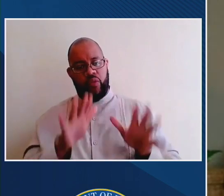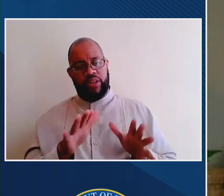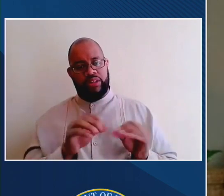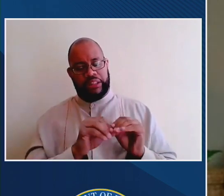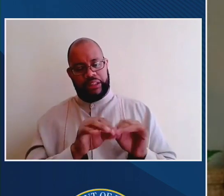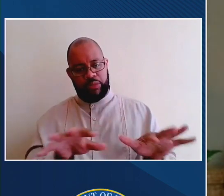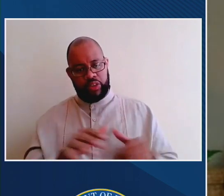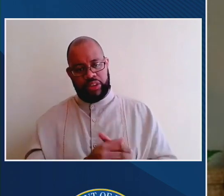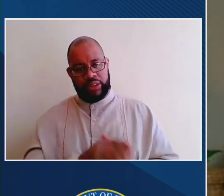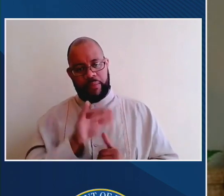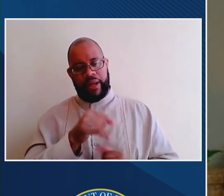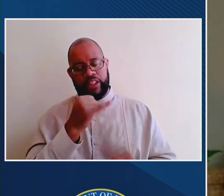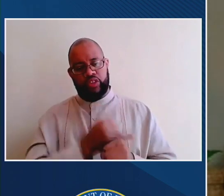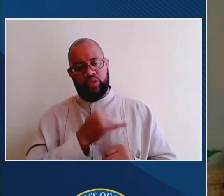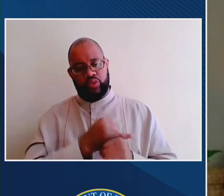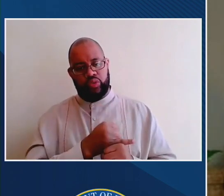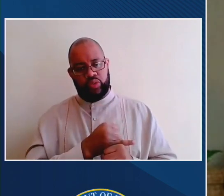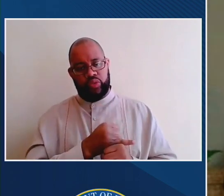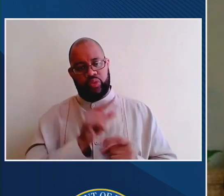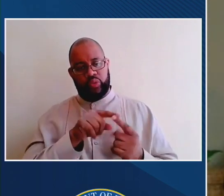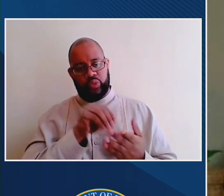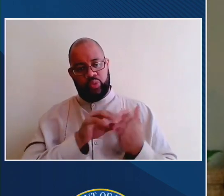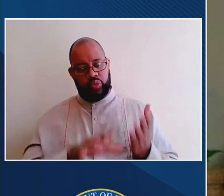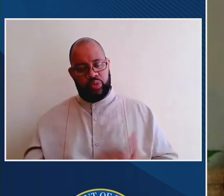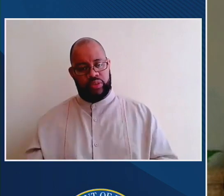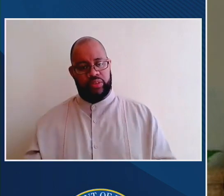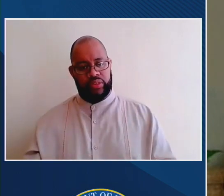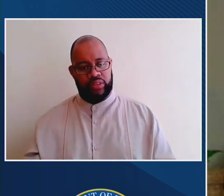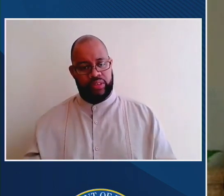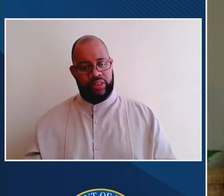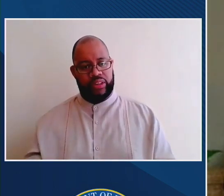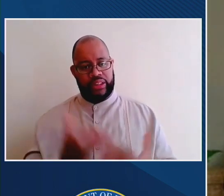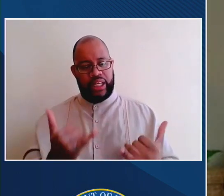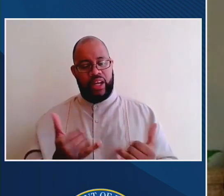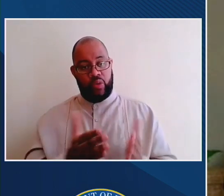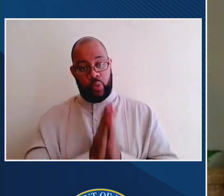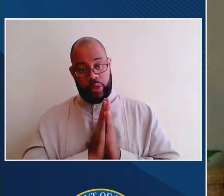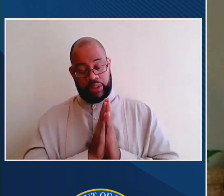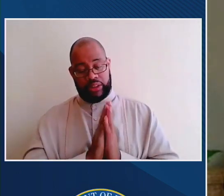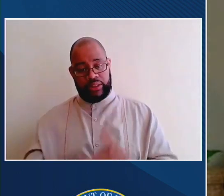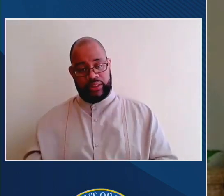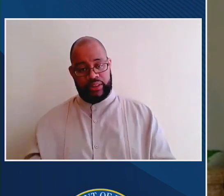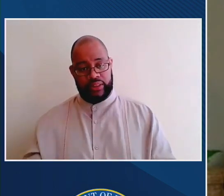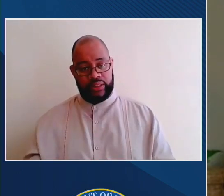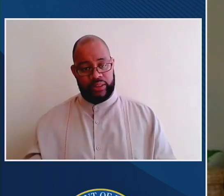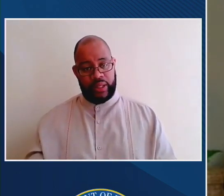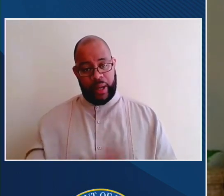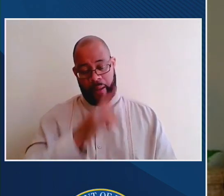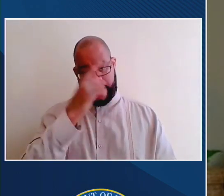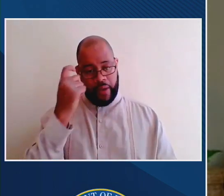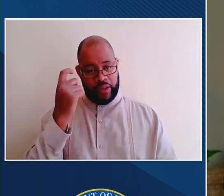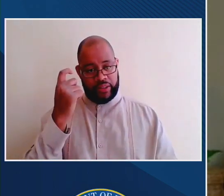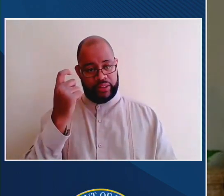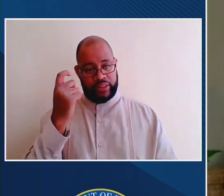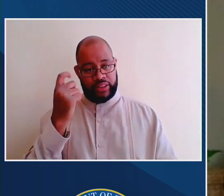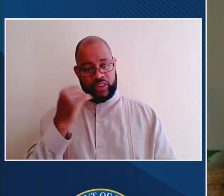the institution to the student that are now being requested, because the institution was on HCM.